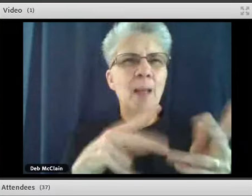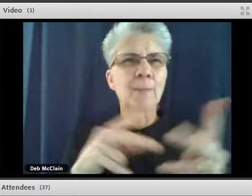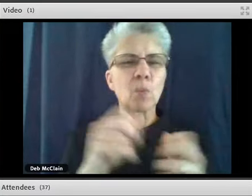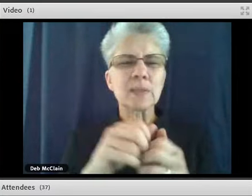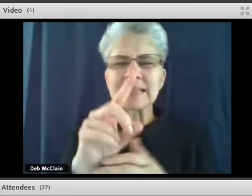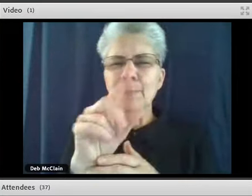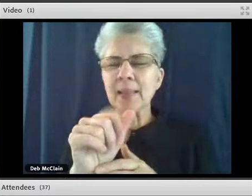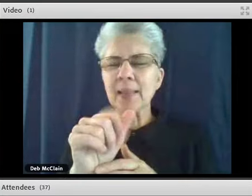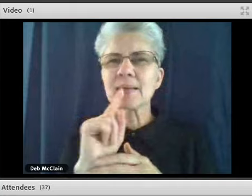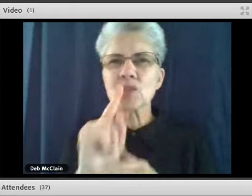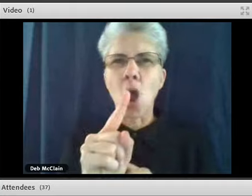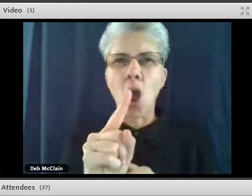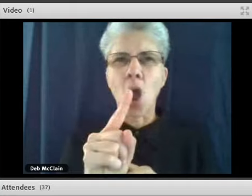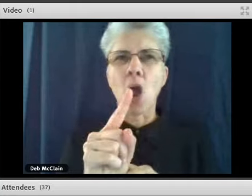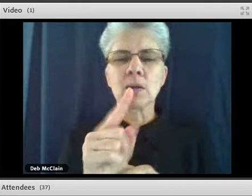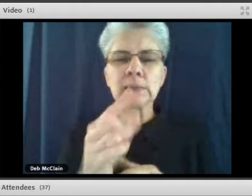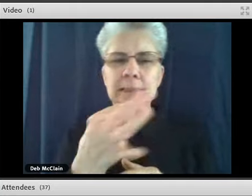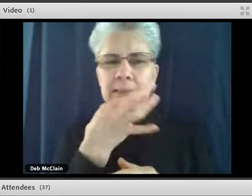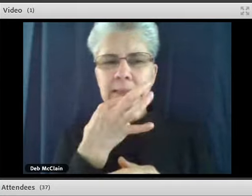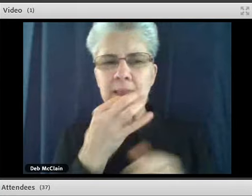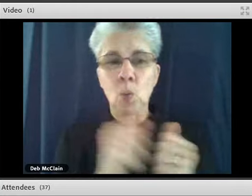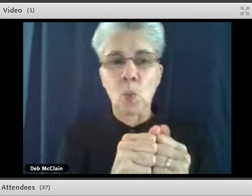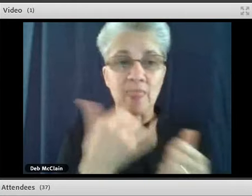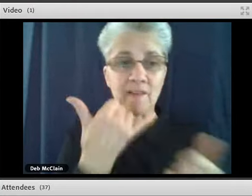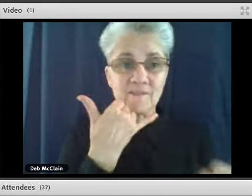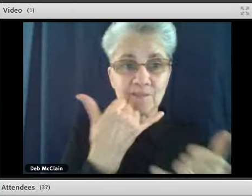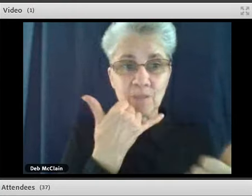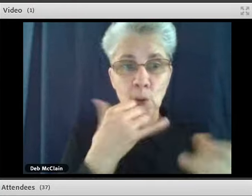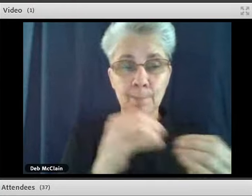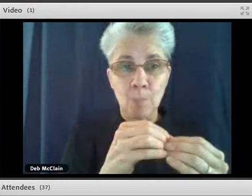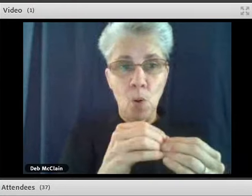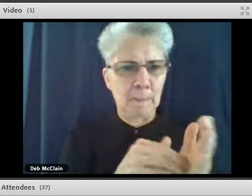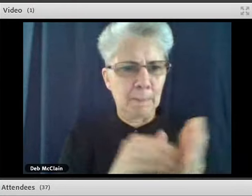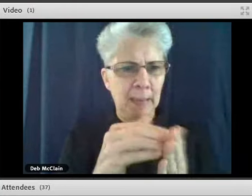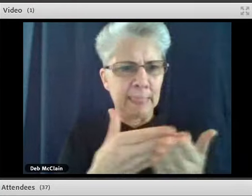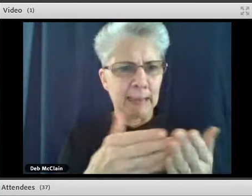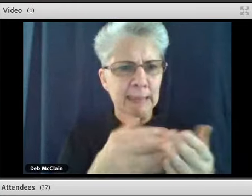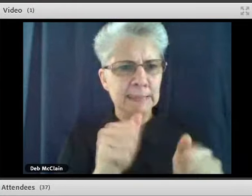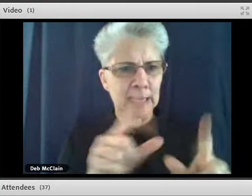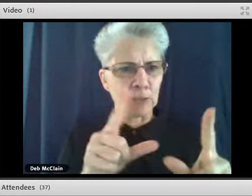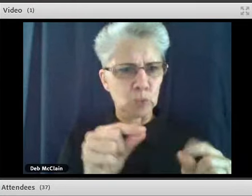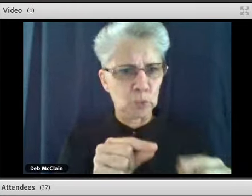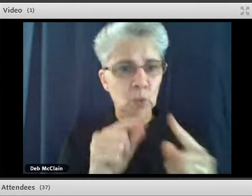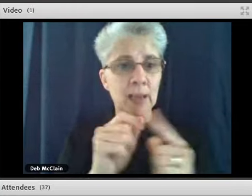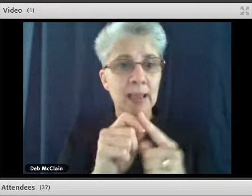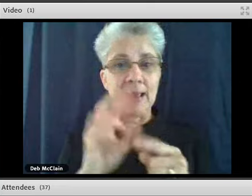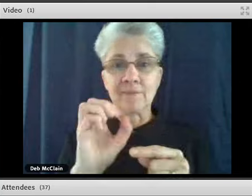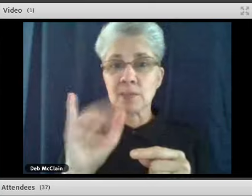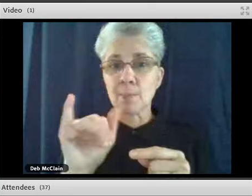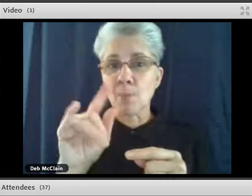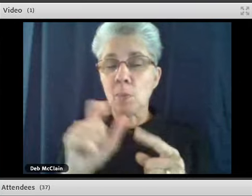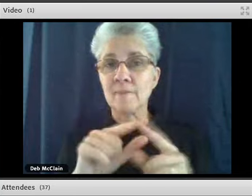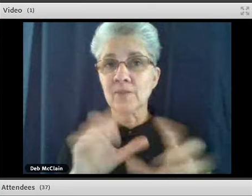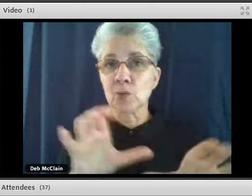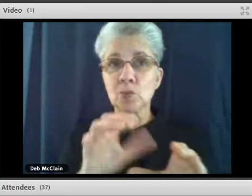A lot of people with disabilities are way more savvy with their smartphone, and can do a million things if it's in a mobile environment.